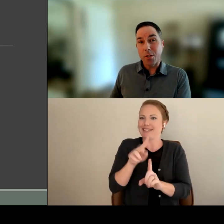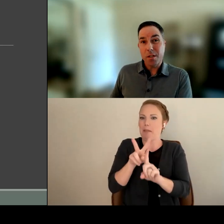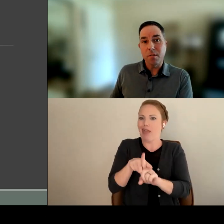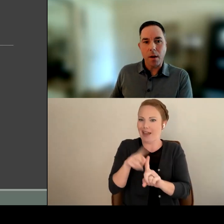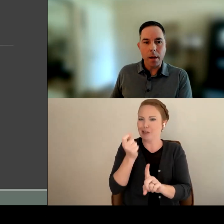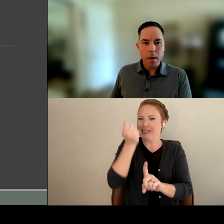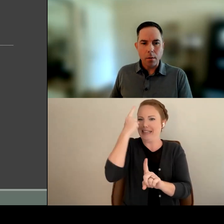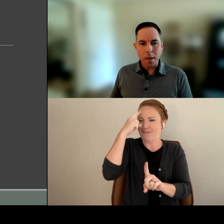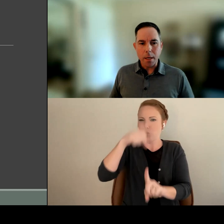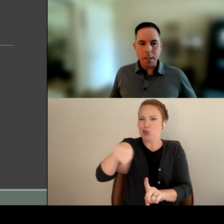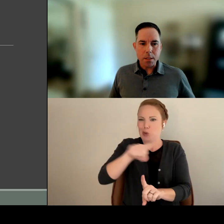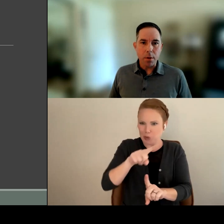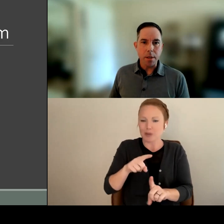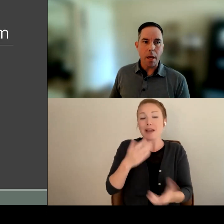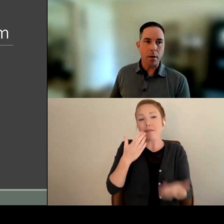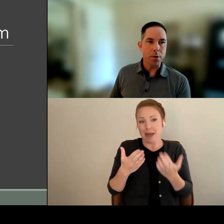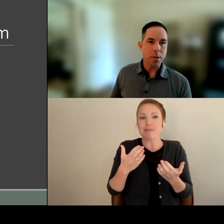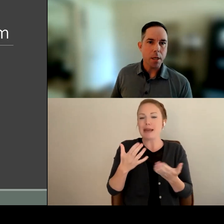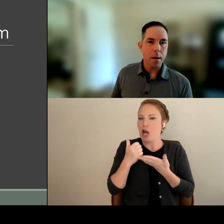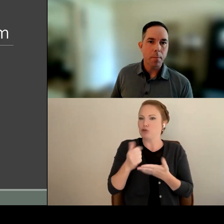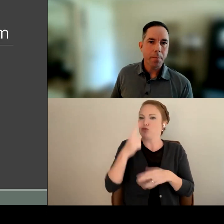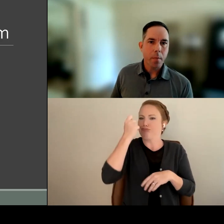justify looking at accessibility at a larger scale.